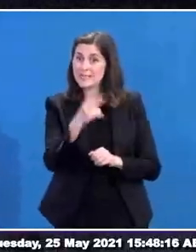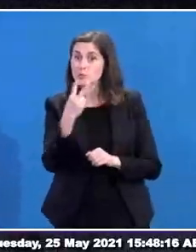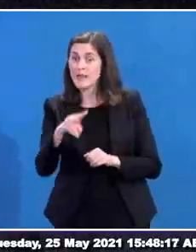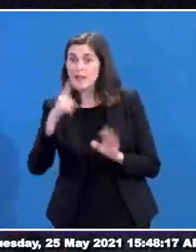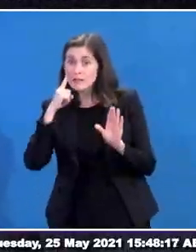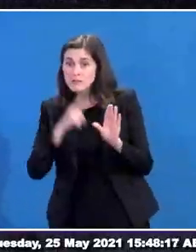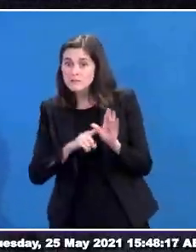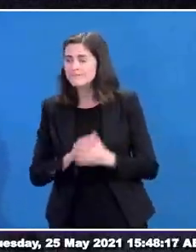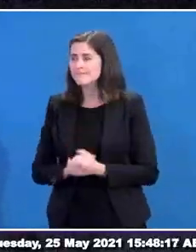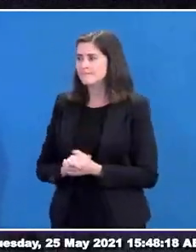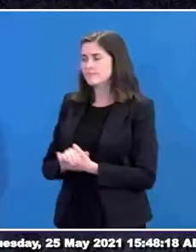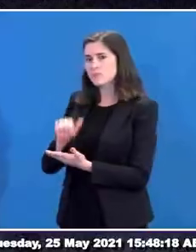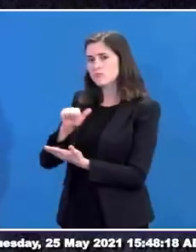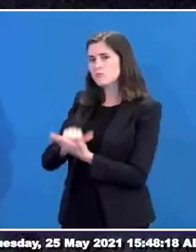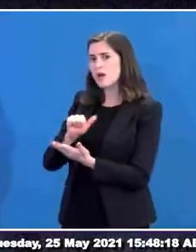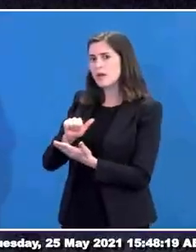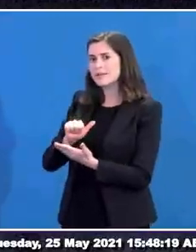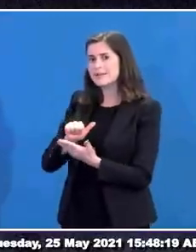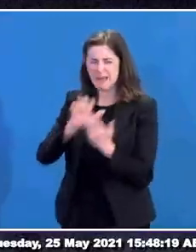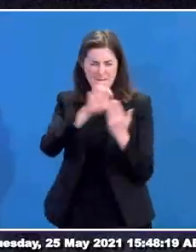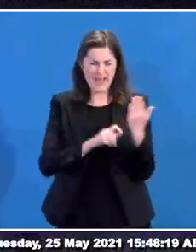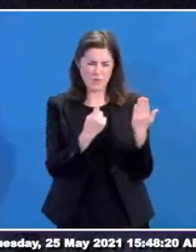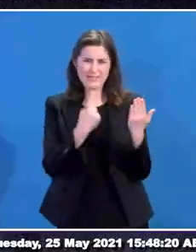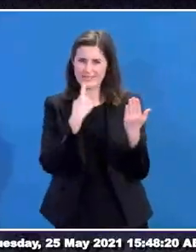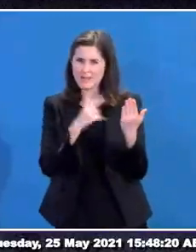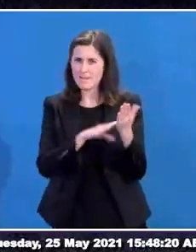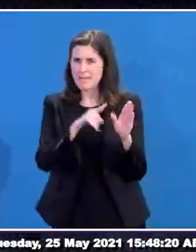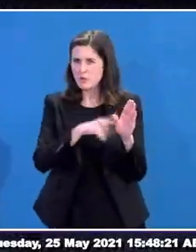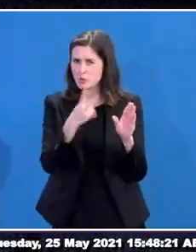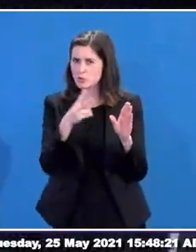And that's confirmed on page one of that report? Yes.